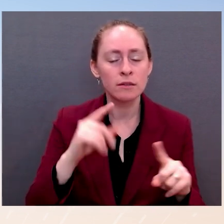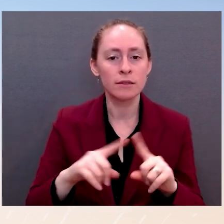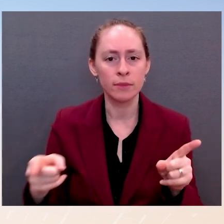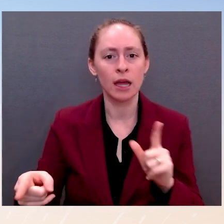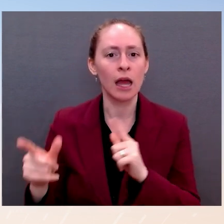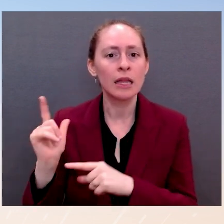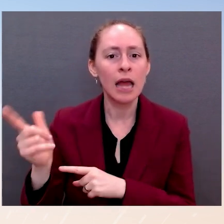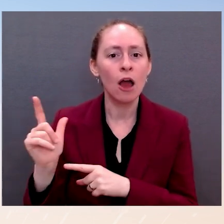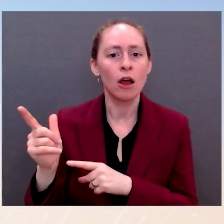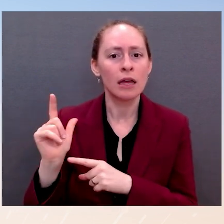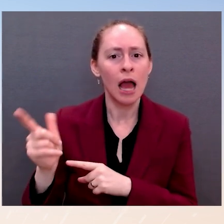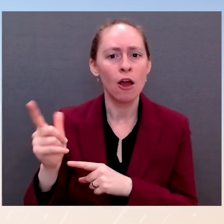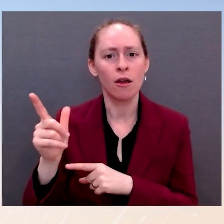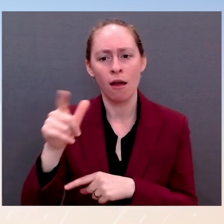cancer treatment initiation.